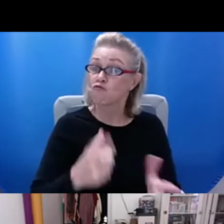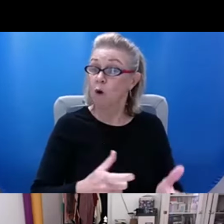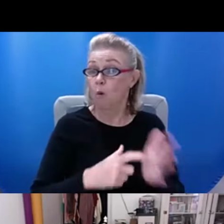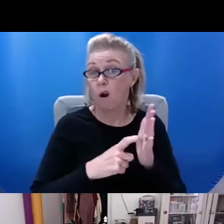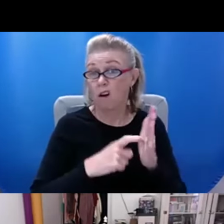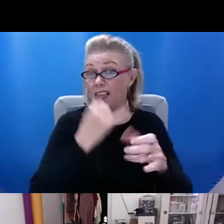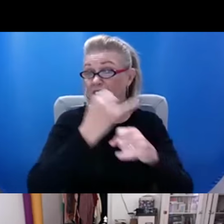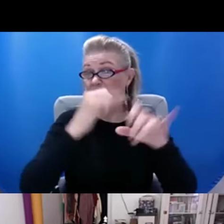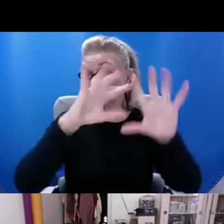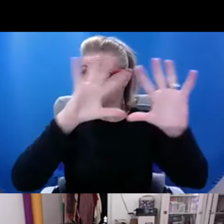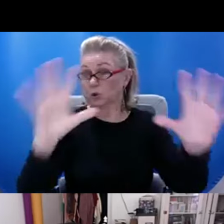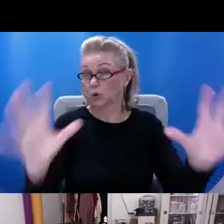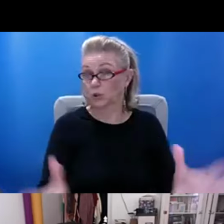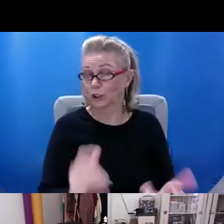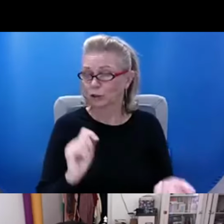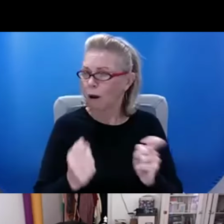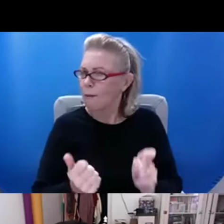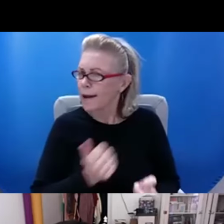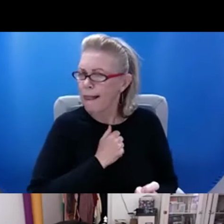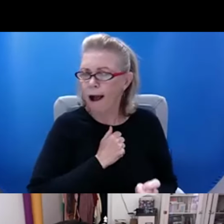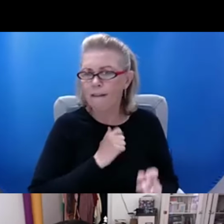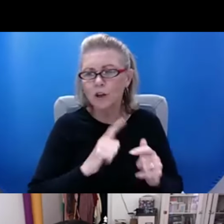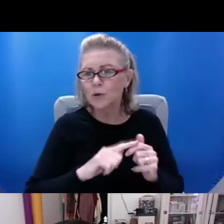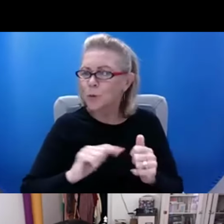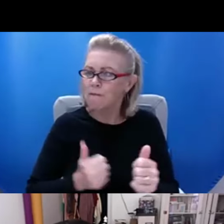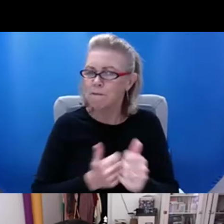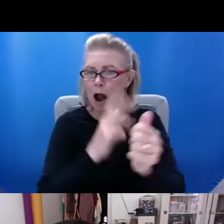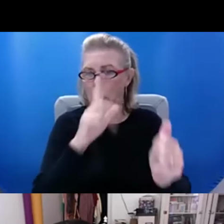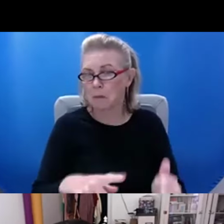love a follow-up session devoted to strategies for making that happen. That's a great idea.